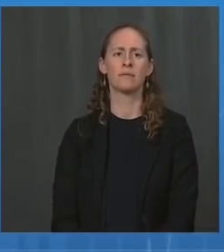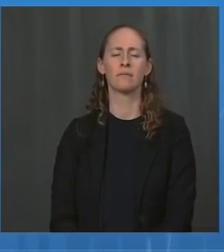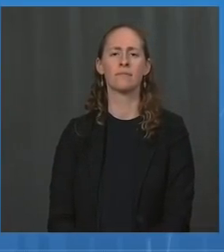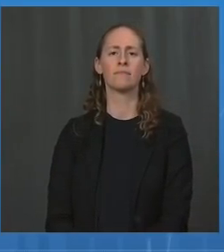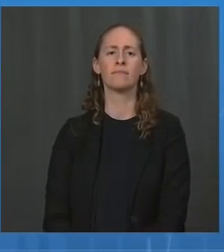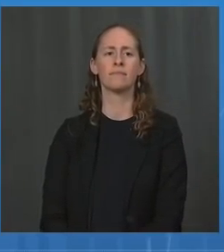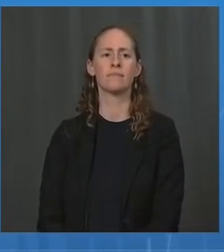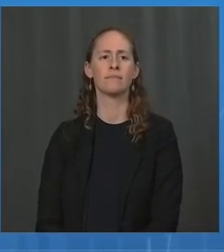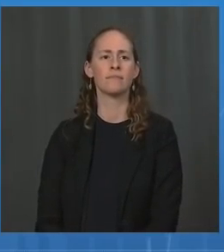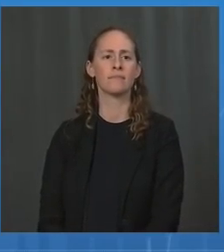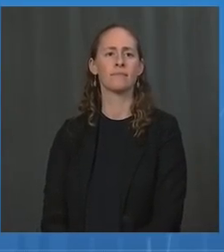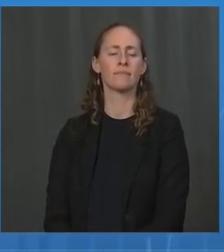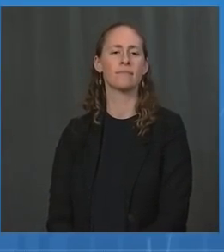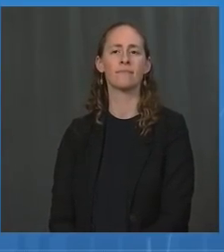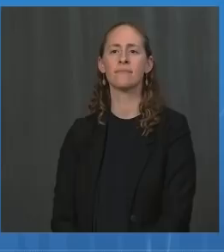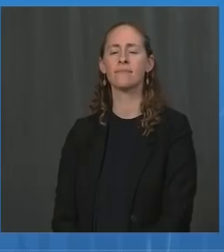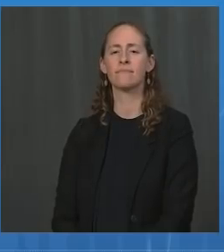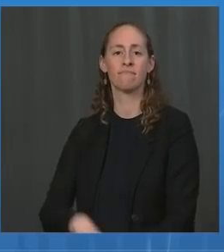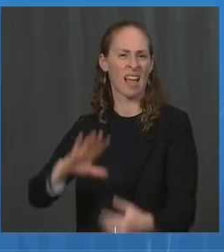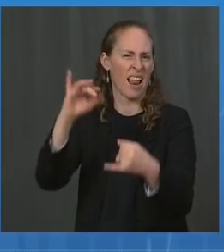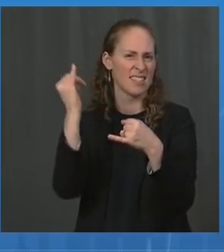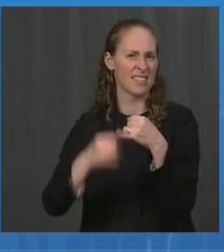We'll go to Jeannie Baumann at Bloomberg.